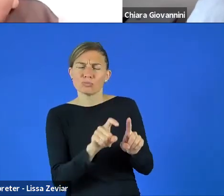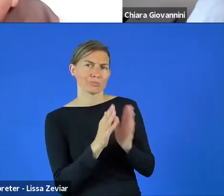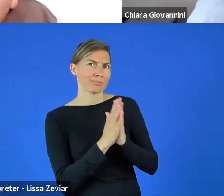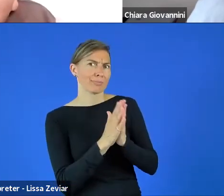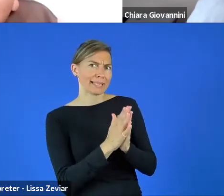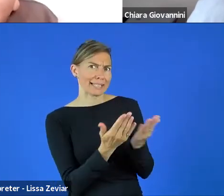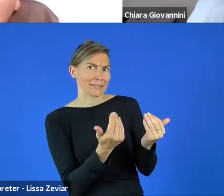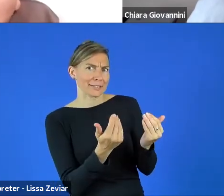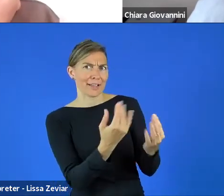Going forward.